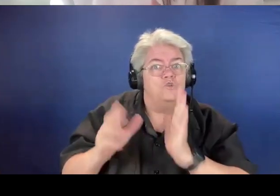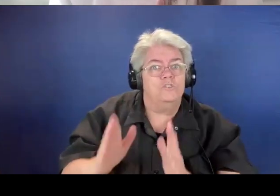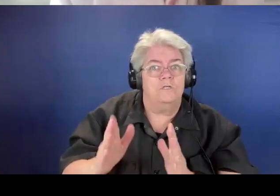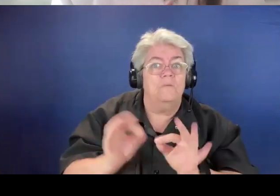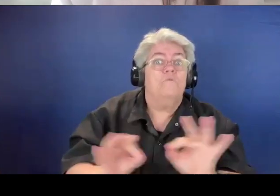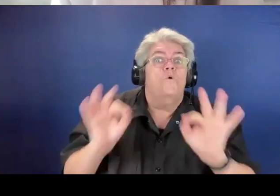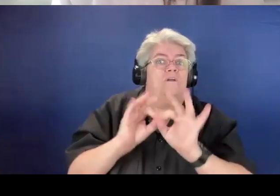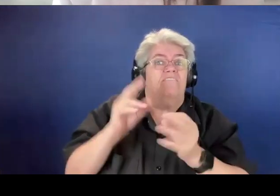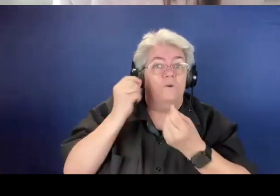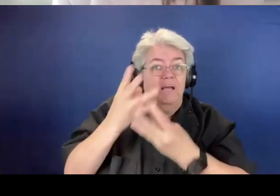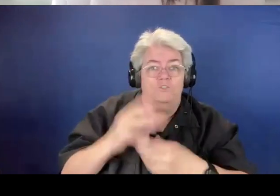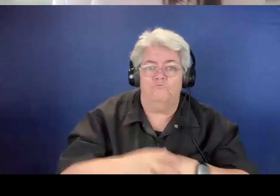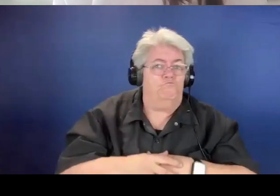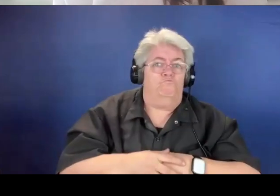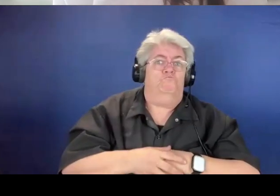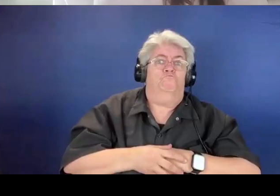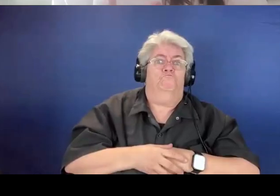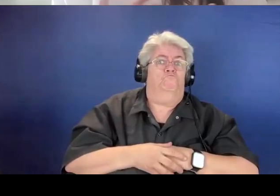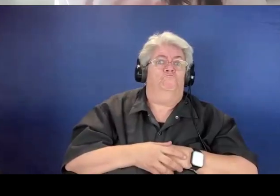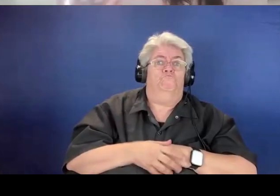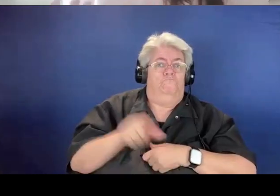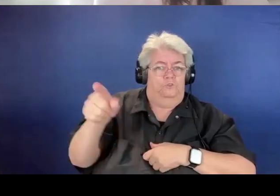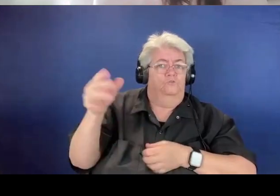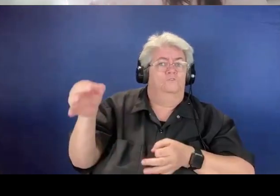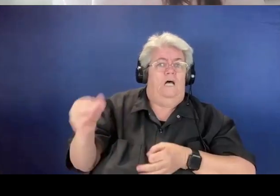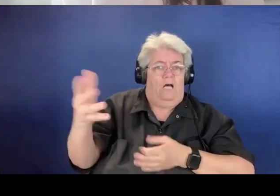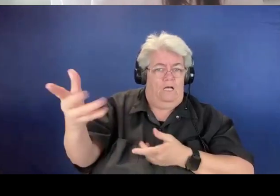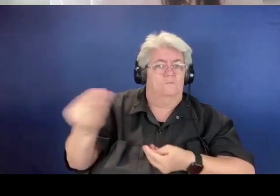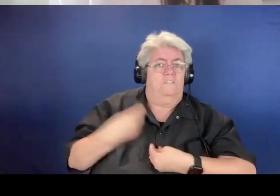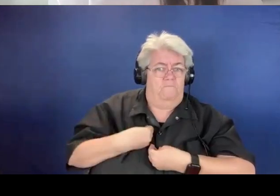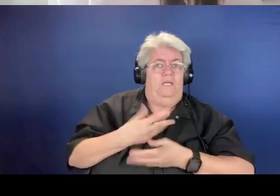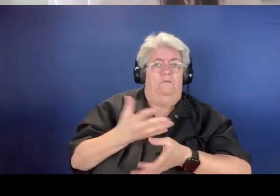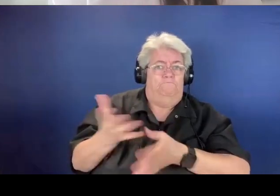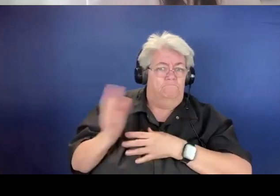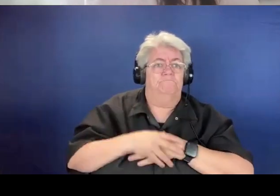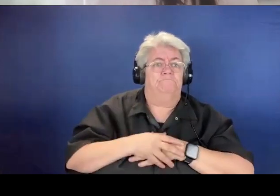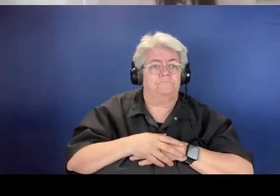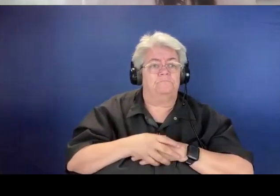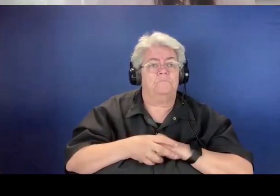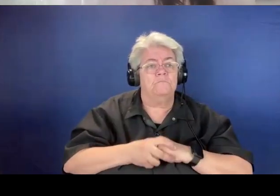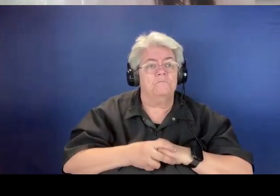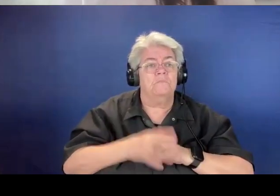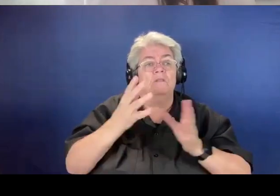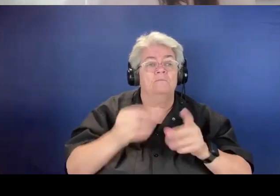Uncertainty avoidance may impact the way a client responds to evaluation results